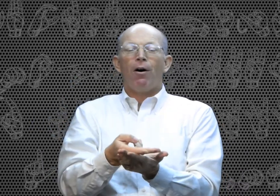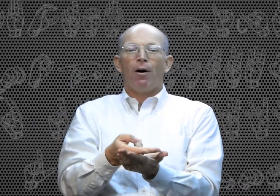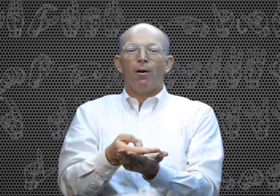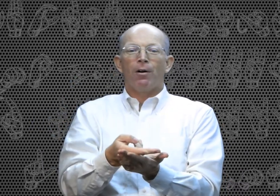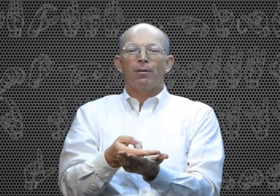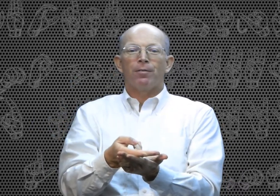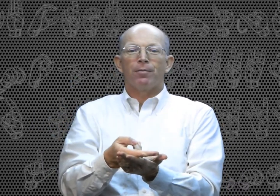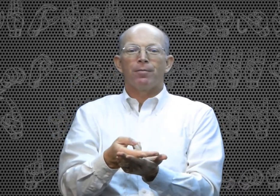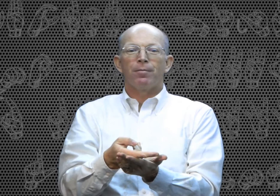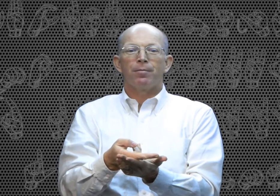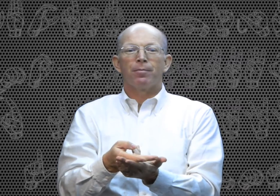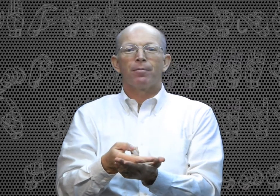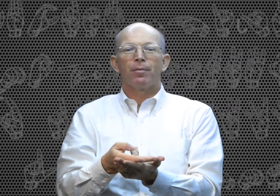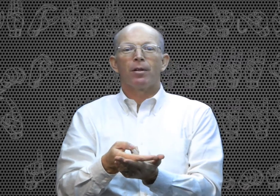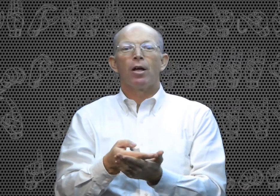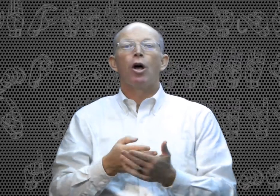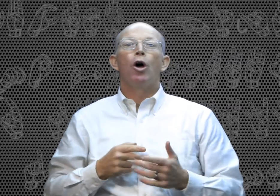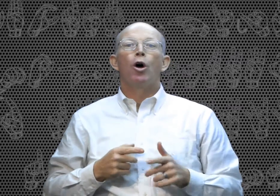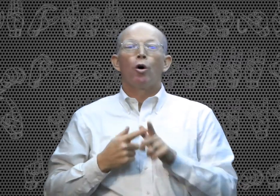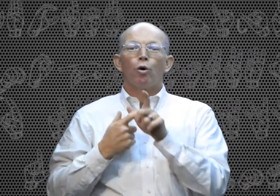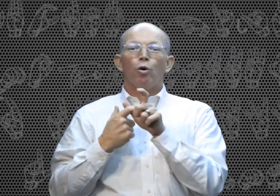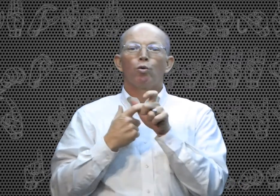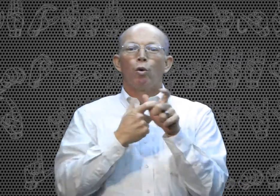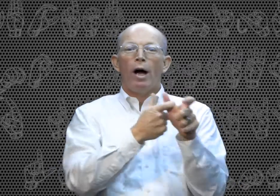FALL